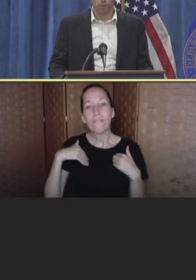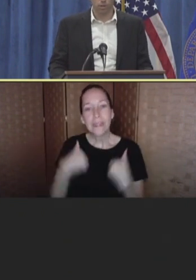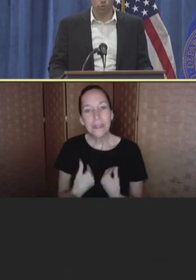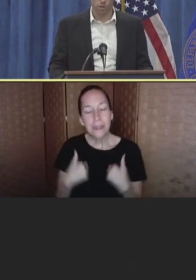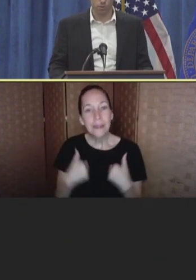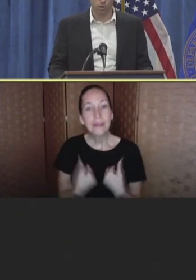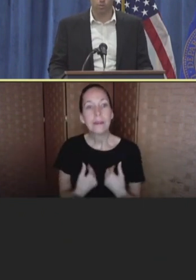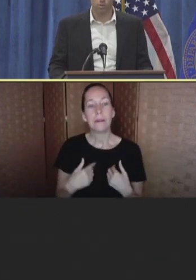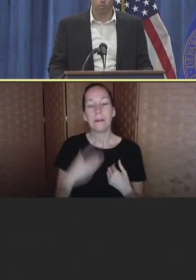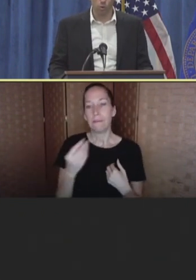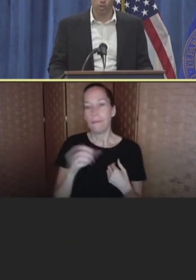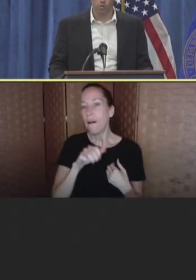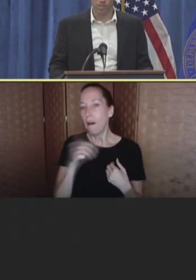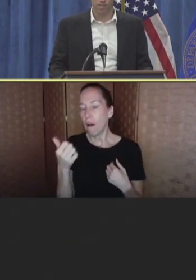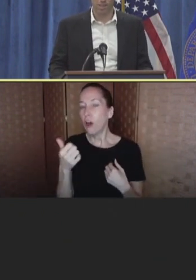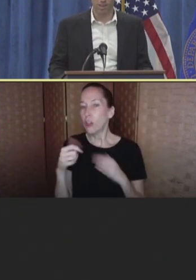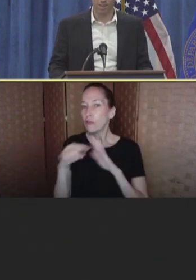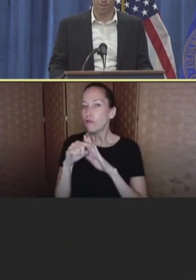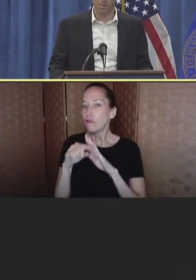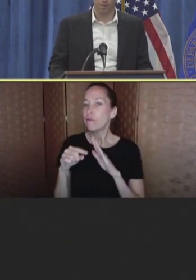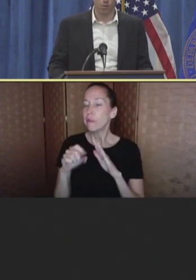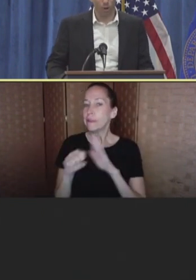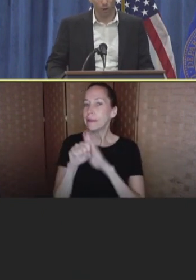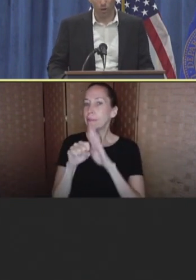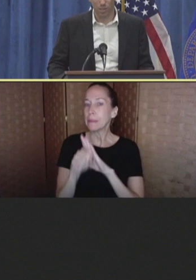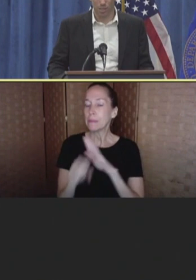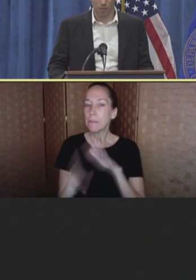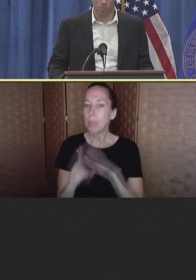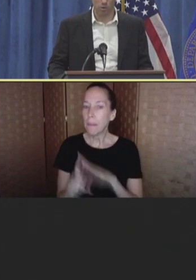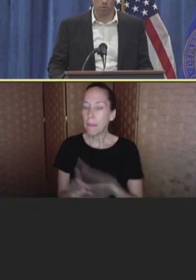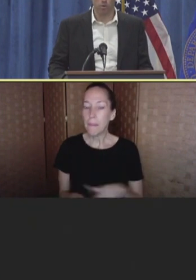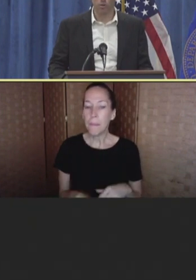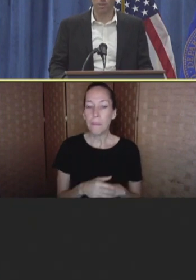And what was -- what was more interesting than to our knowledge never been reported,